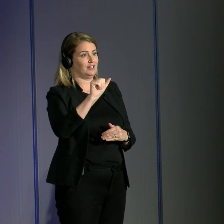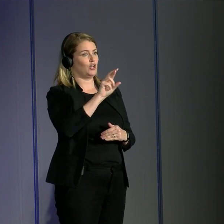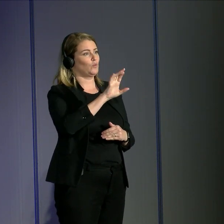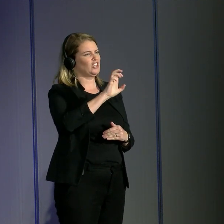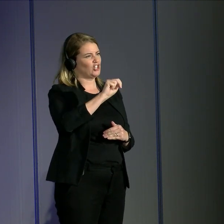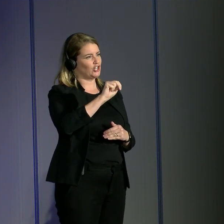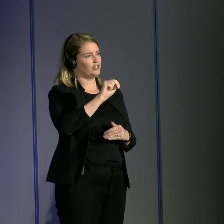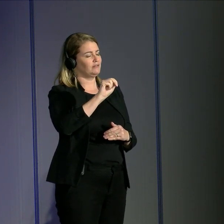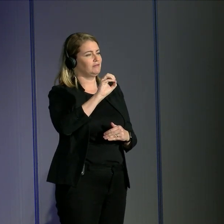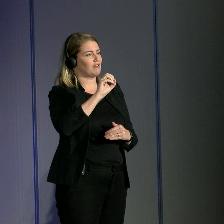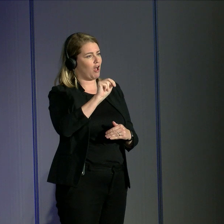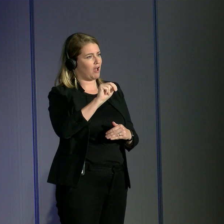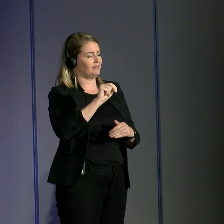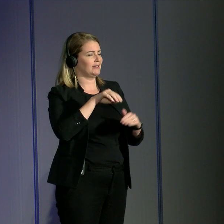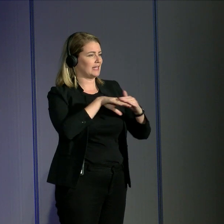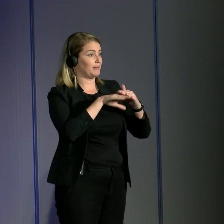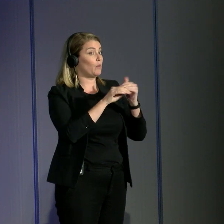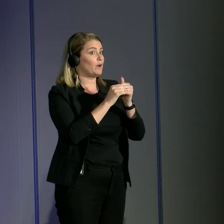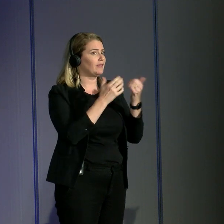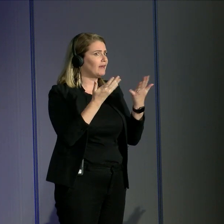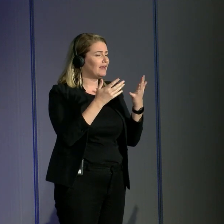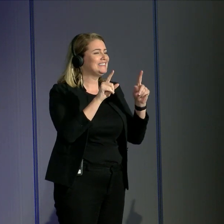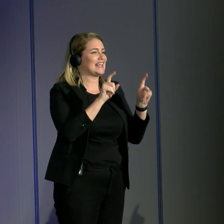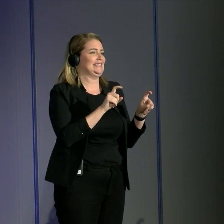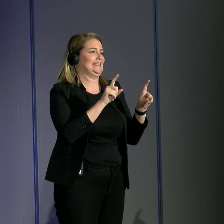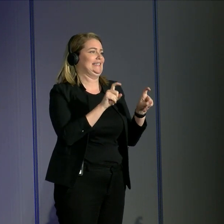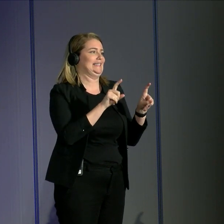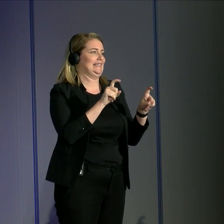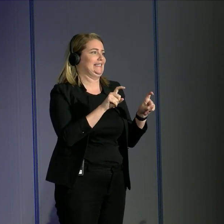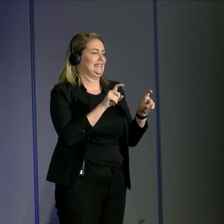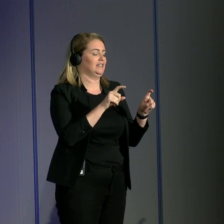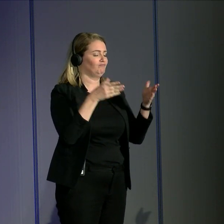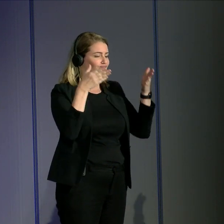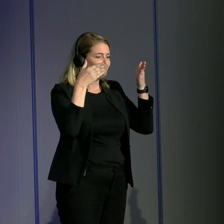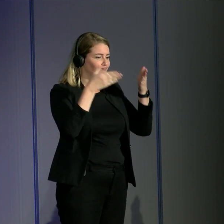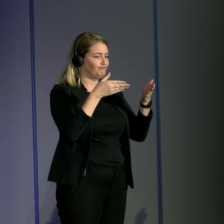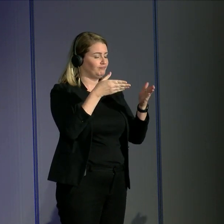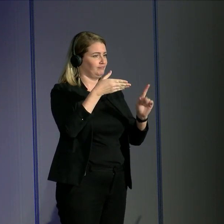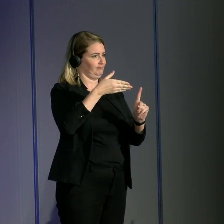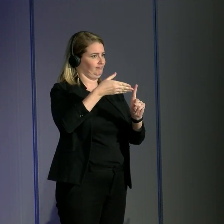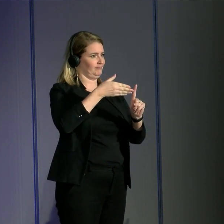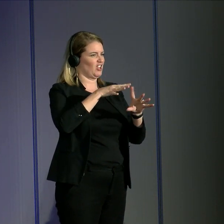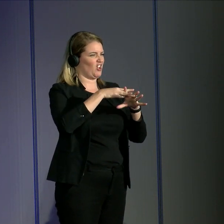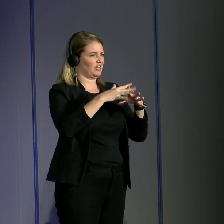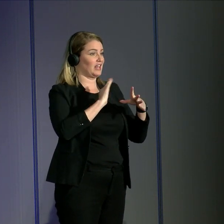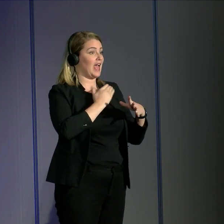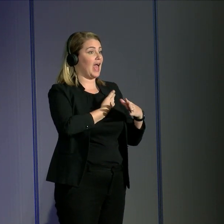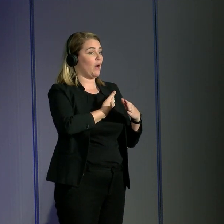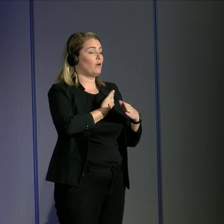And I will be talking particularly in the context of our platform, our accessibility